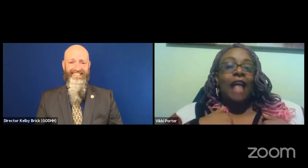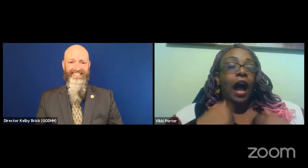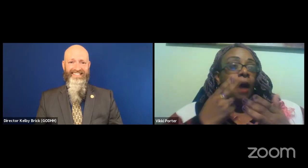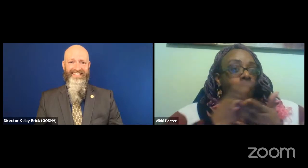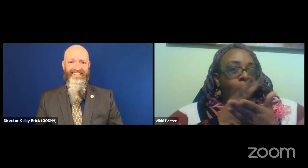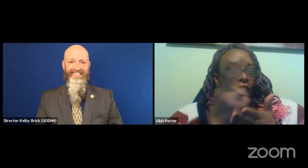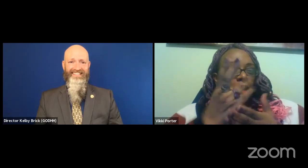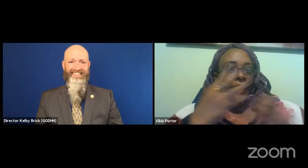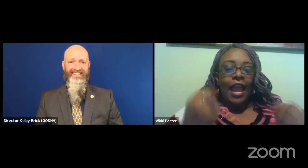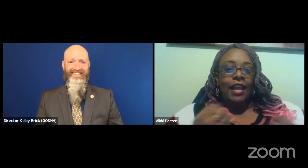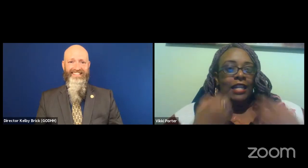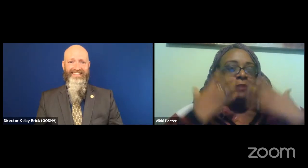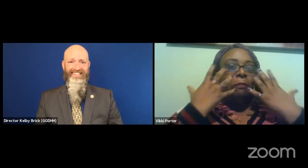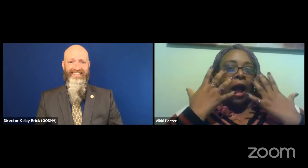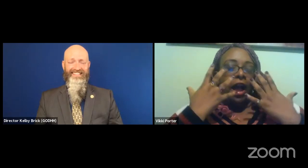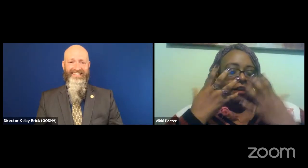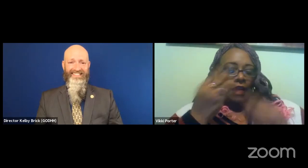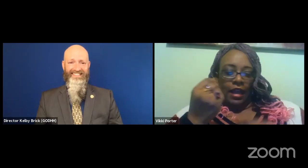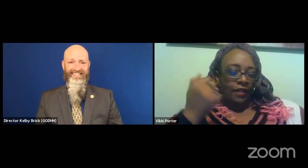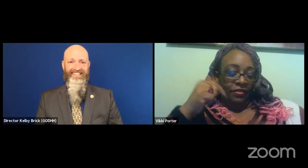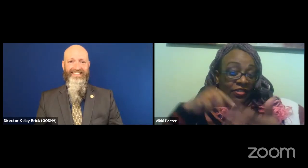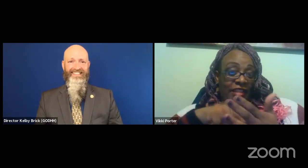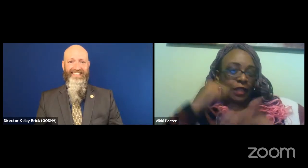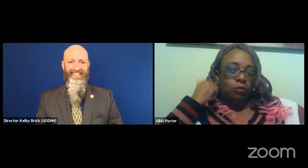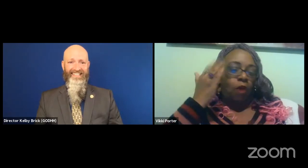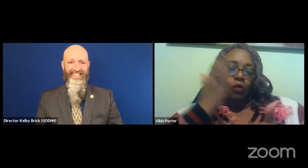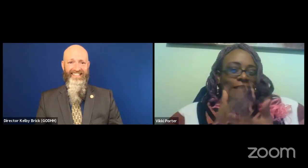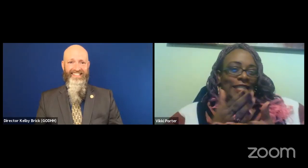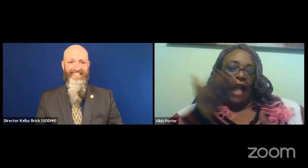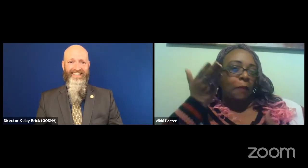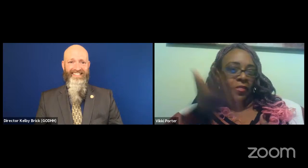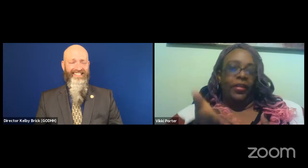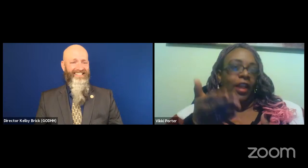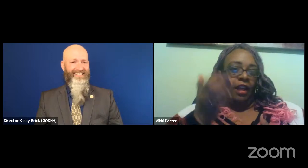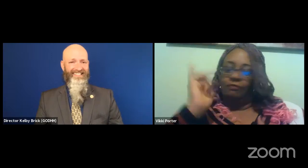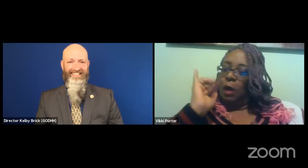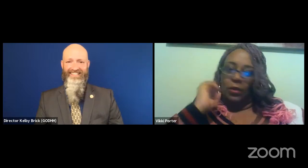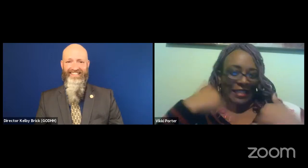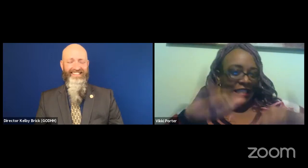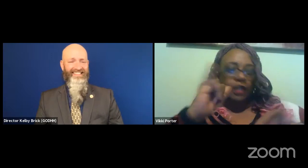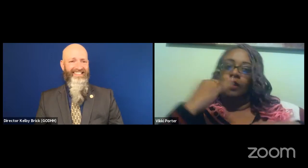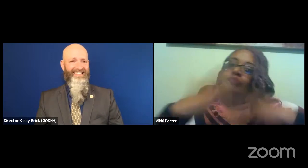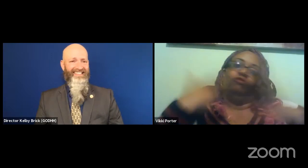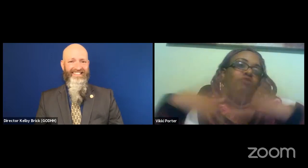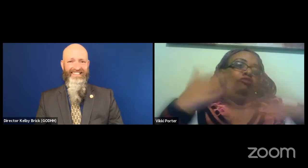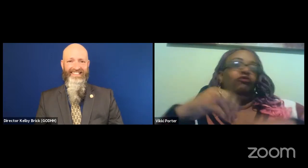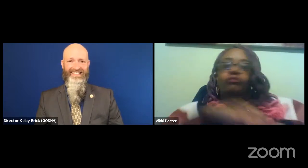goal. And thank you so much. I'm so honored and inspired. My work is not going to stop